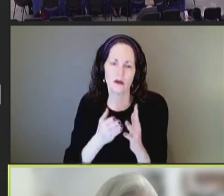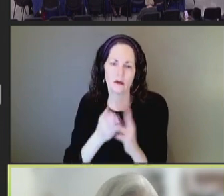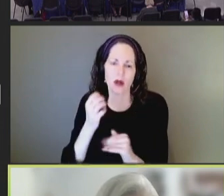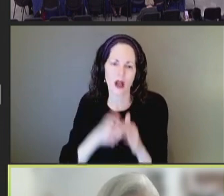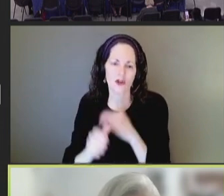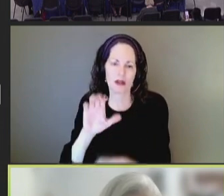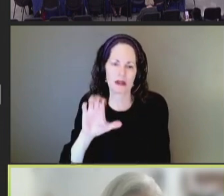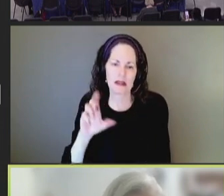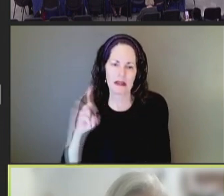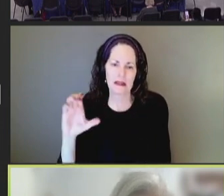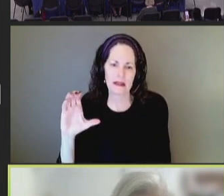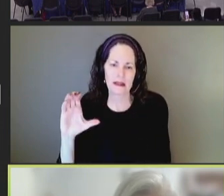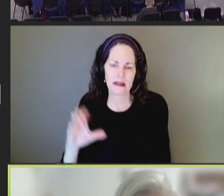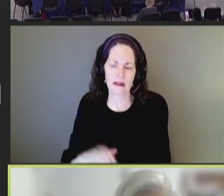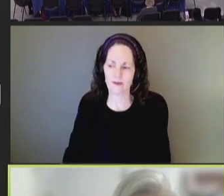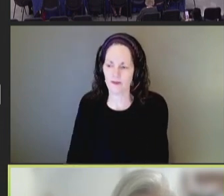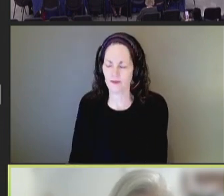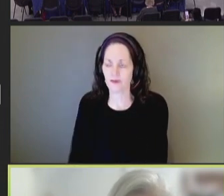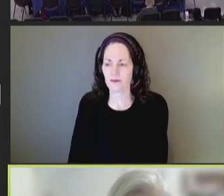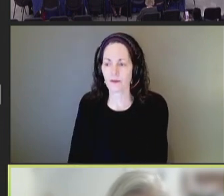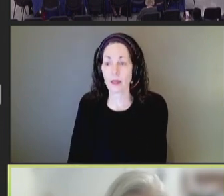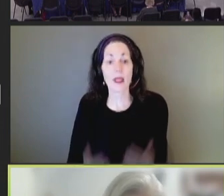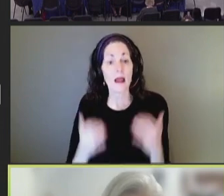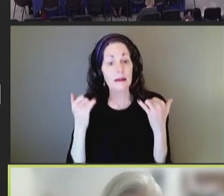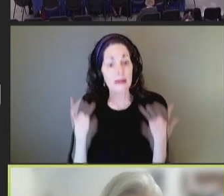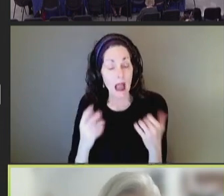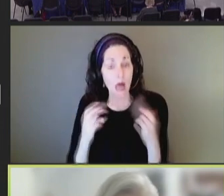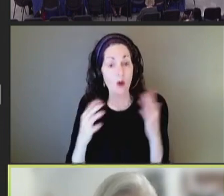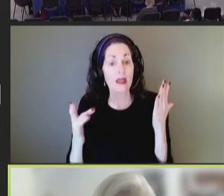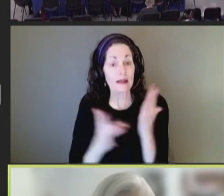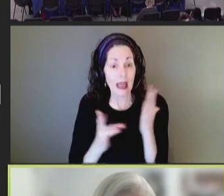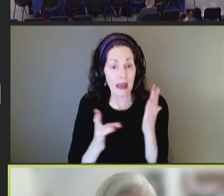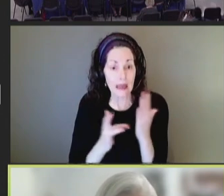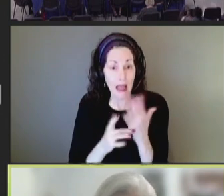So, just digging into the technology infrastructure, here are a few of the resources